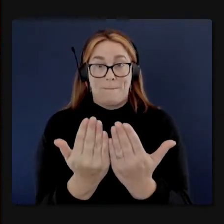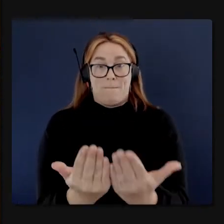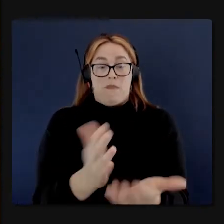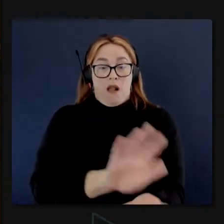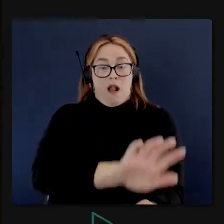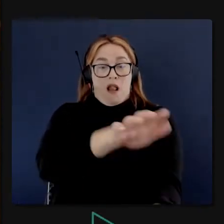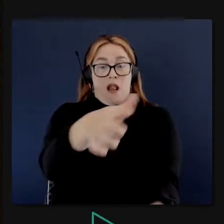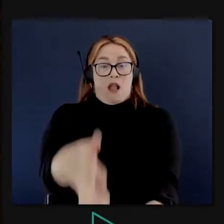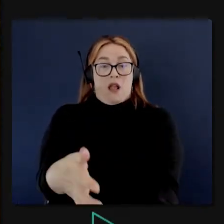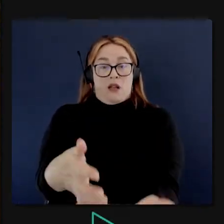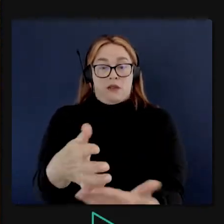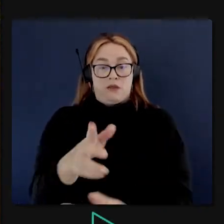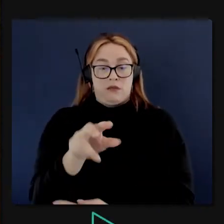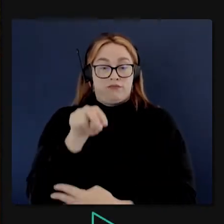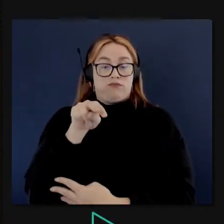And if we zoom out here,